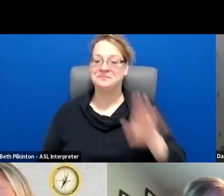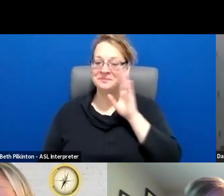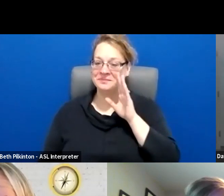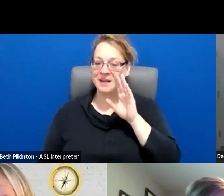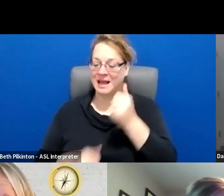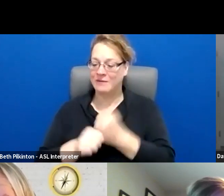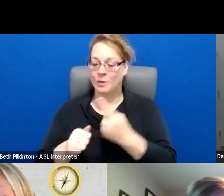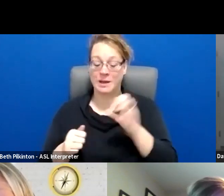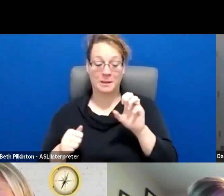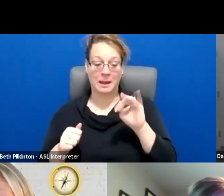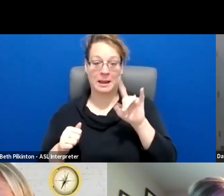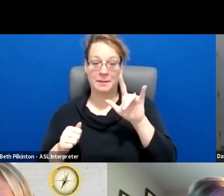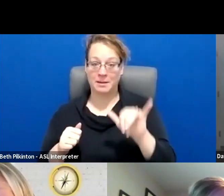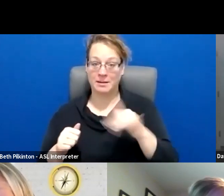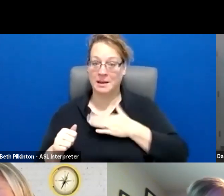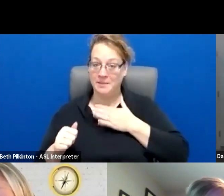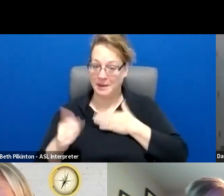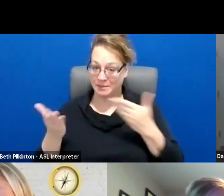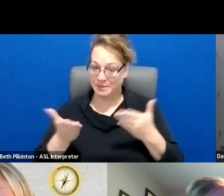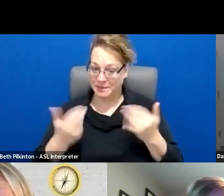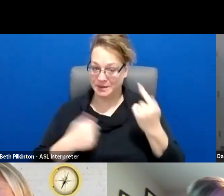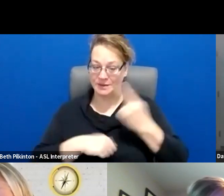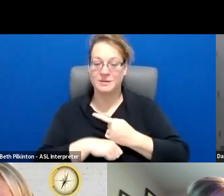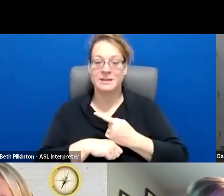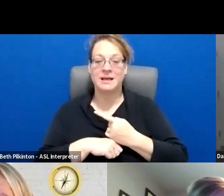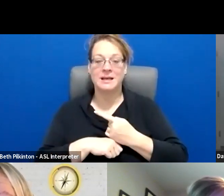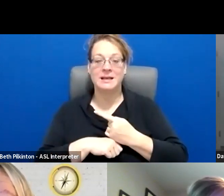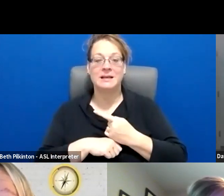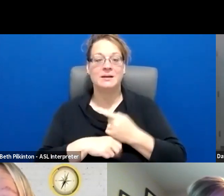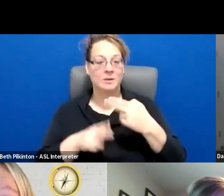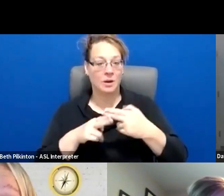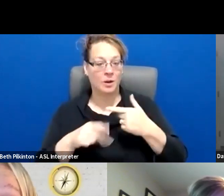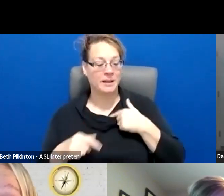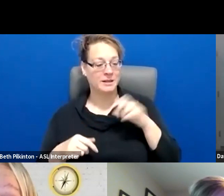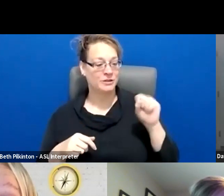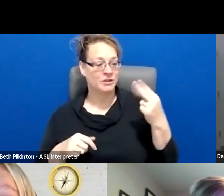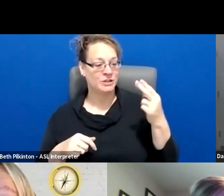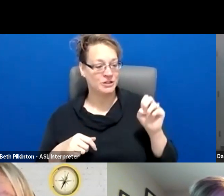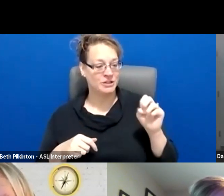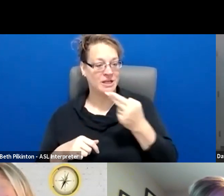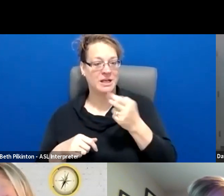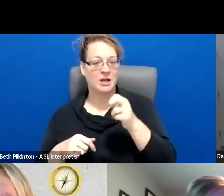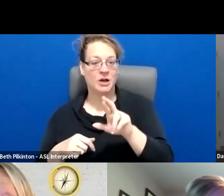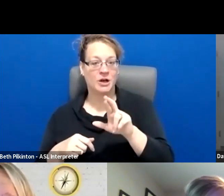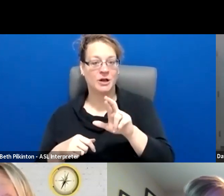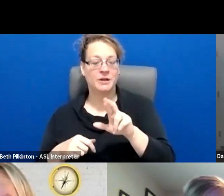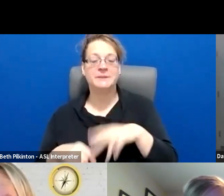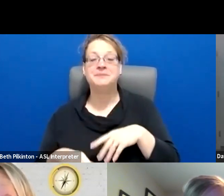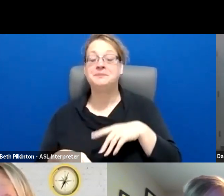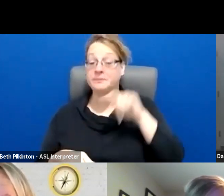Emily, if you would like to answer the same question please. Emily Cummings: Hi everyone. I am Emily and I am very happy to be here today.